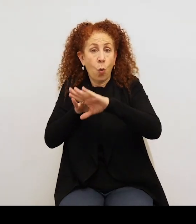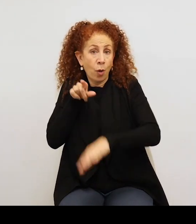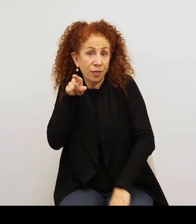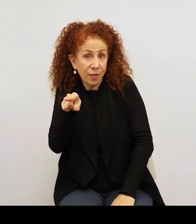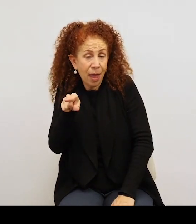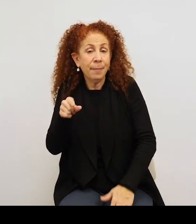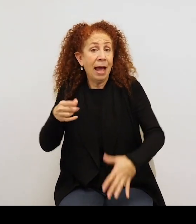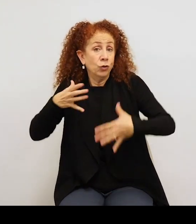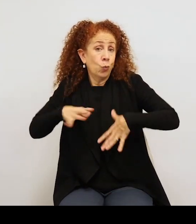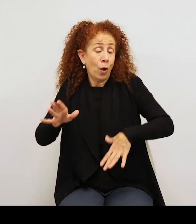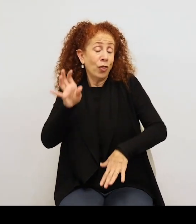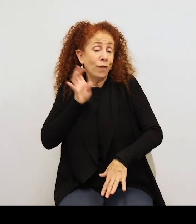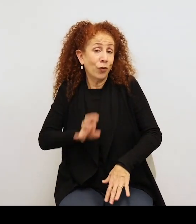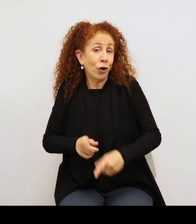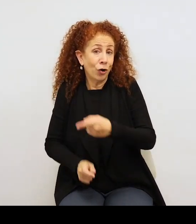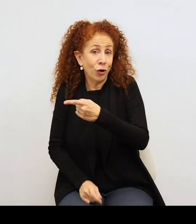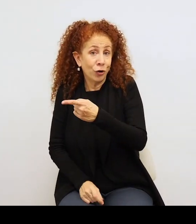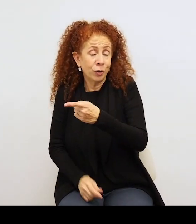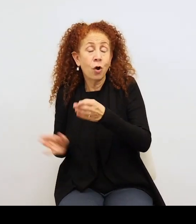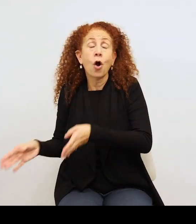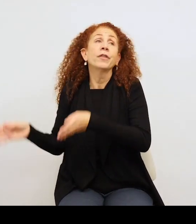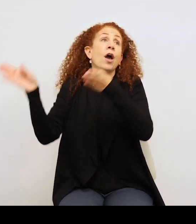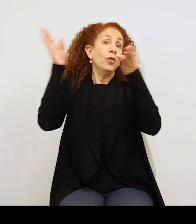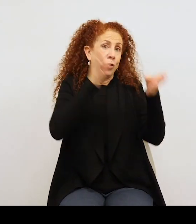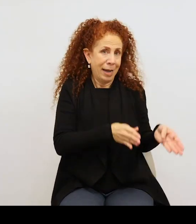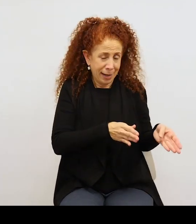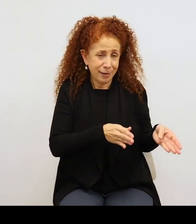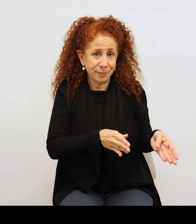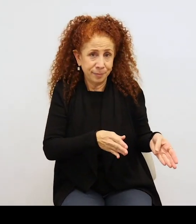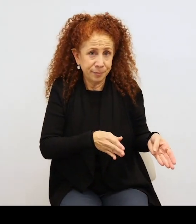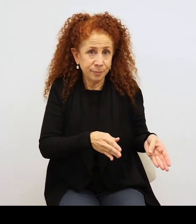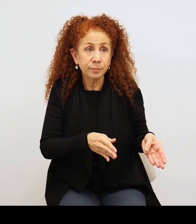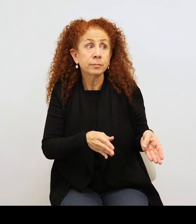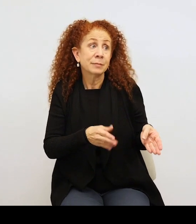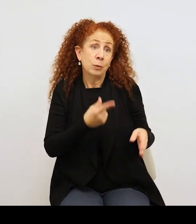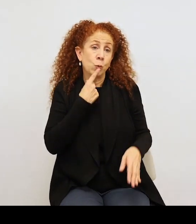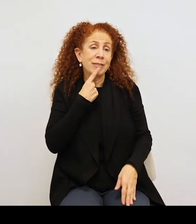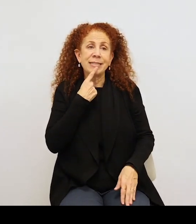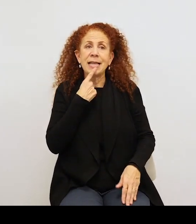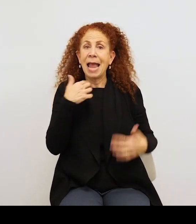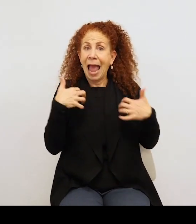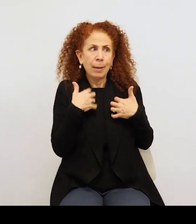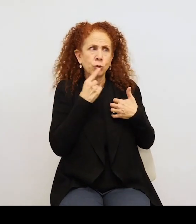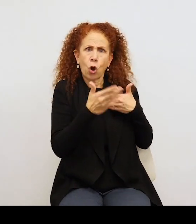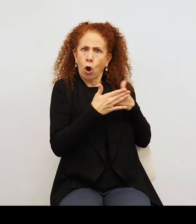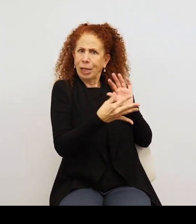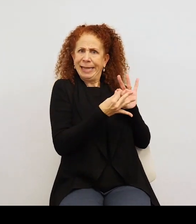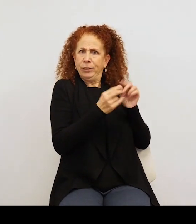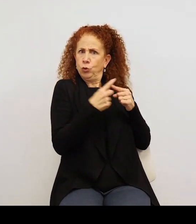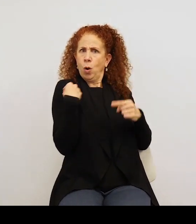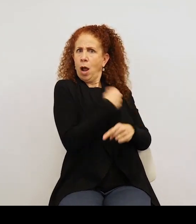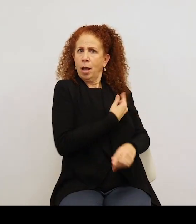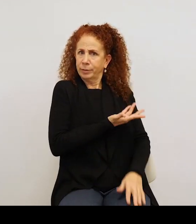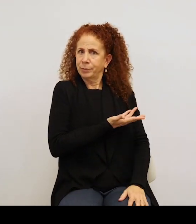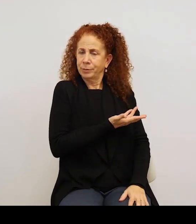and to wear their furs. On the other hand, however, it is claimed that they are closely akin to us--